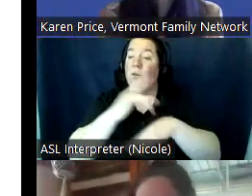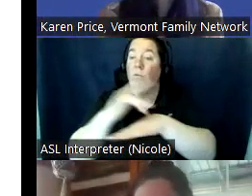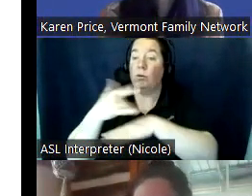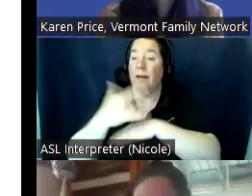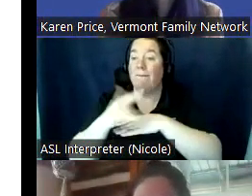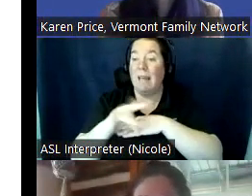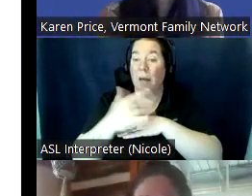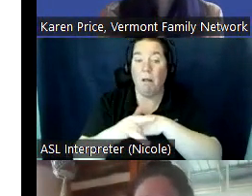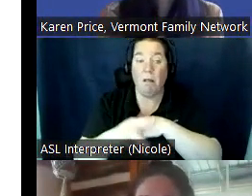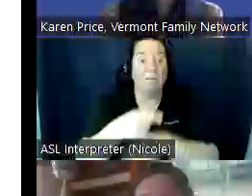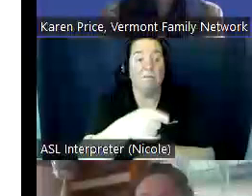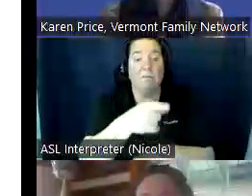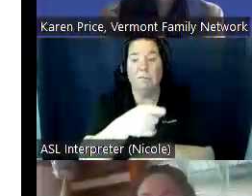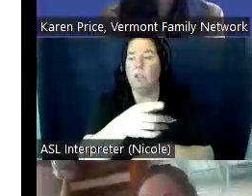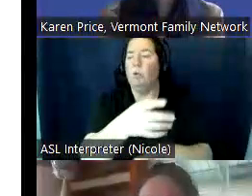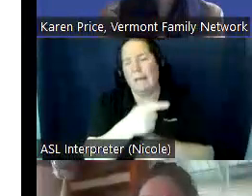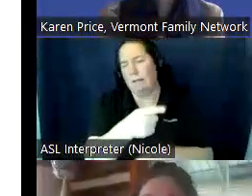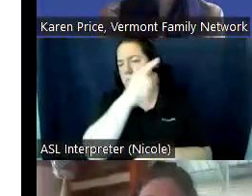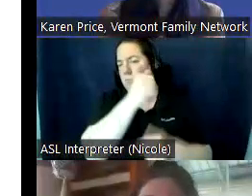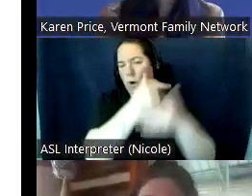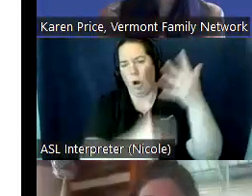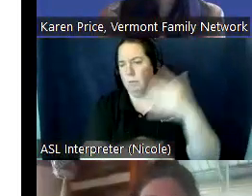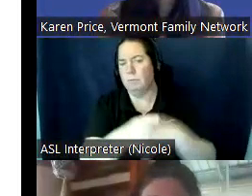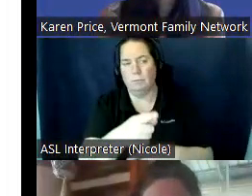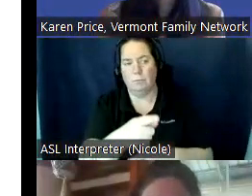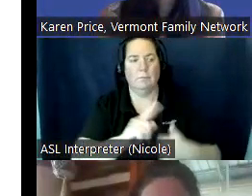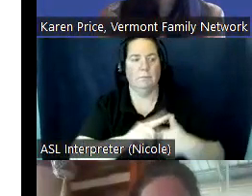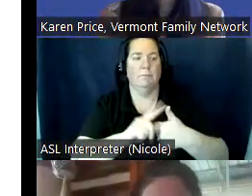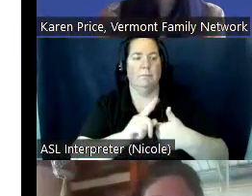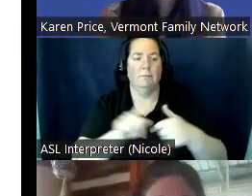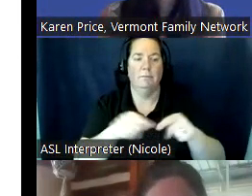are going to come through in that email. The first is the adverse effect memorandum. This